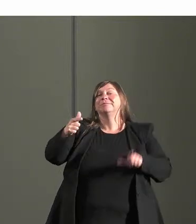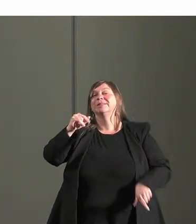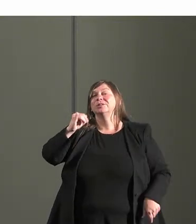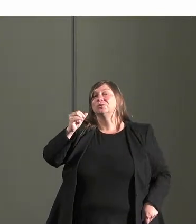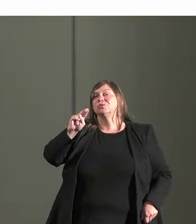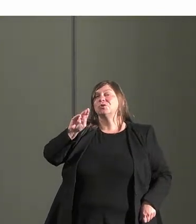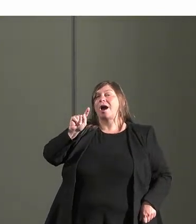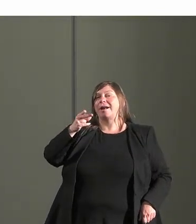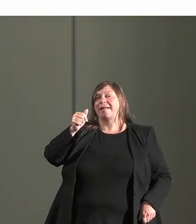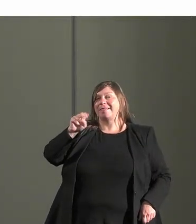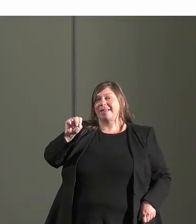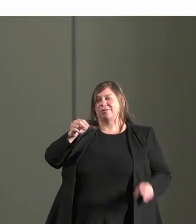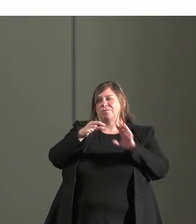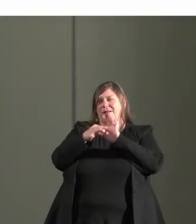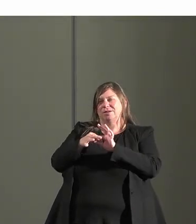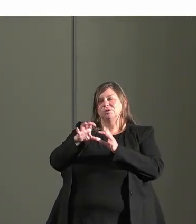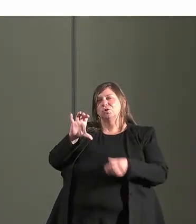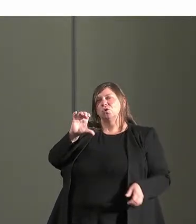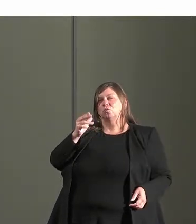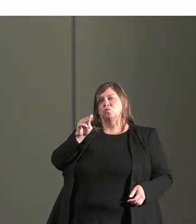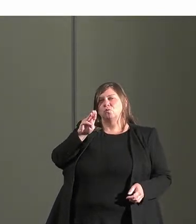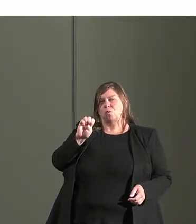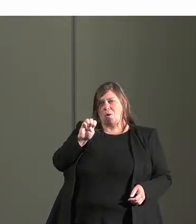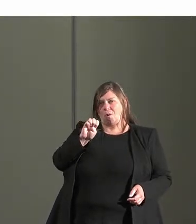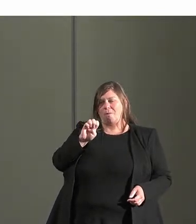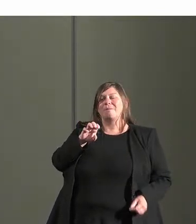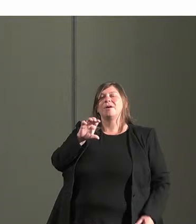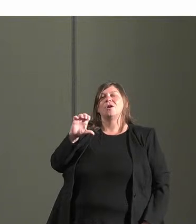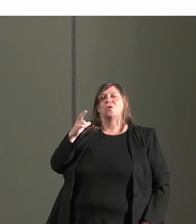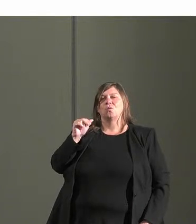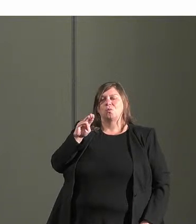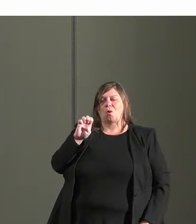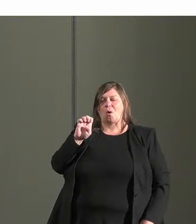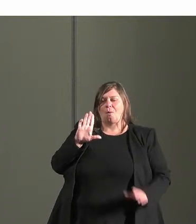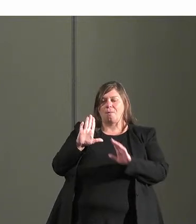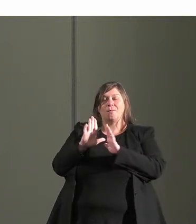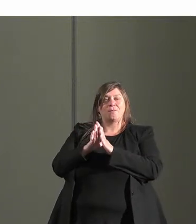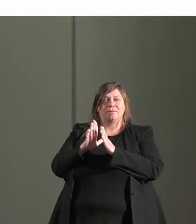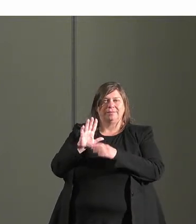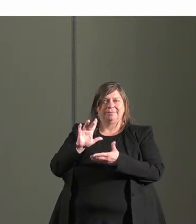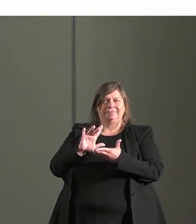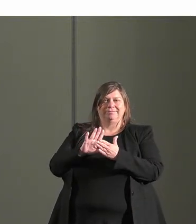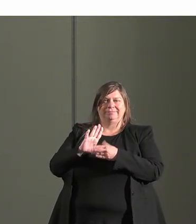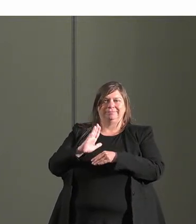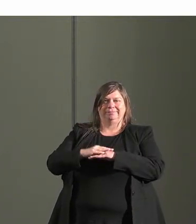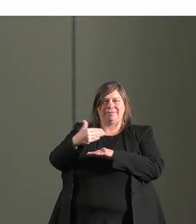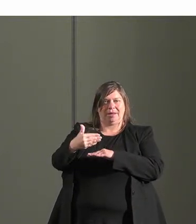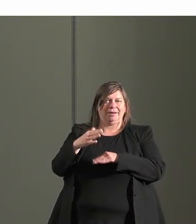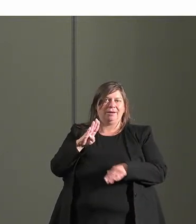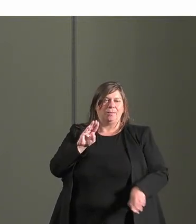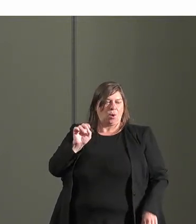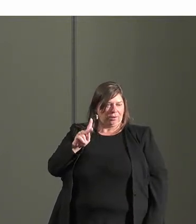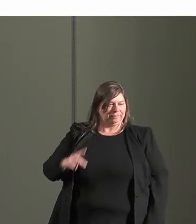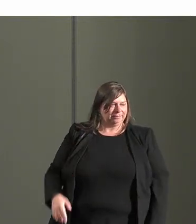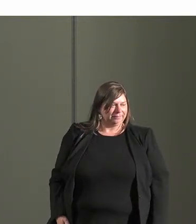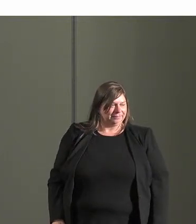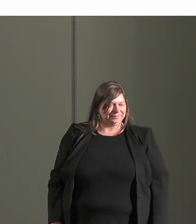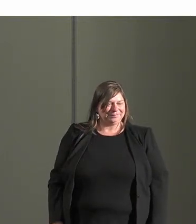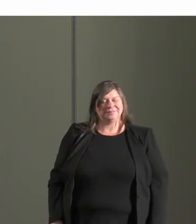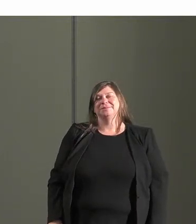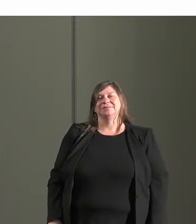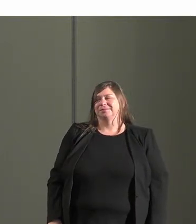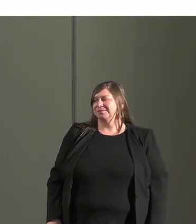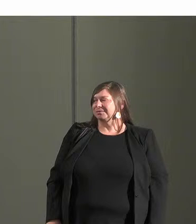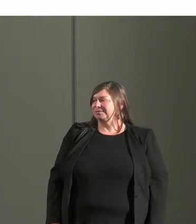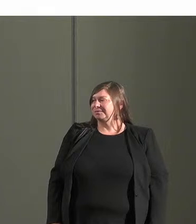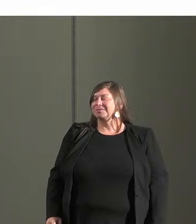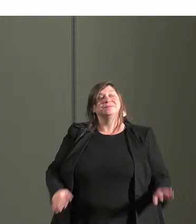this at 9: 20. I will pass it to Jonathan for Chrome and